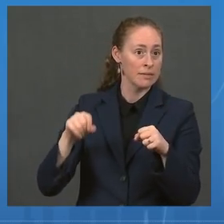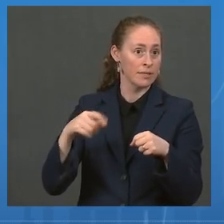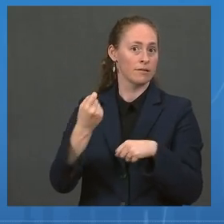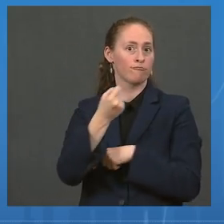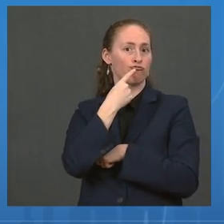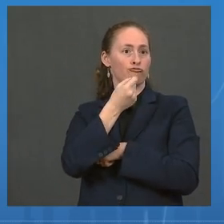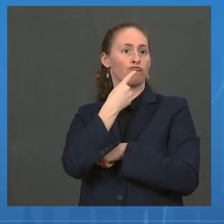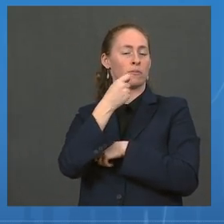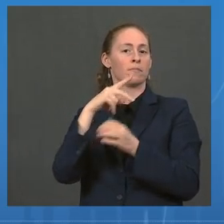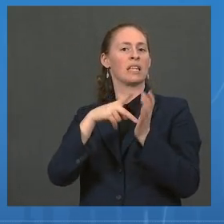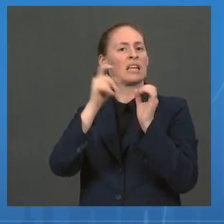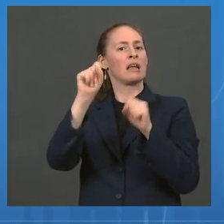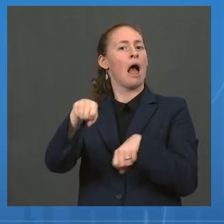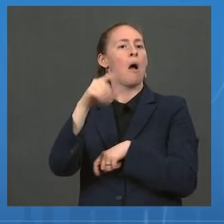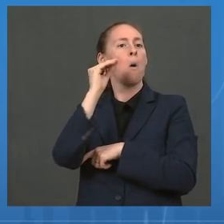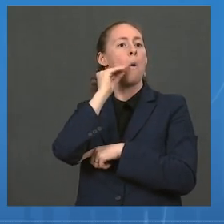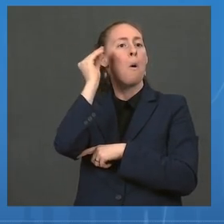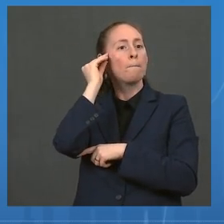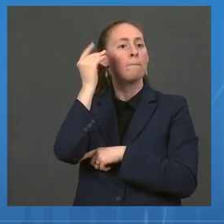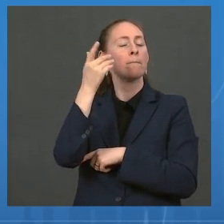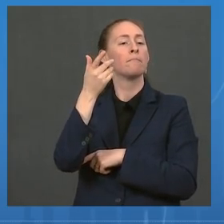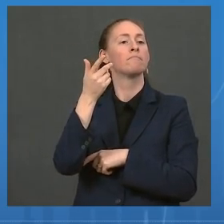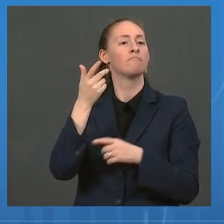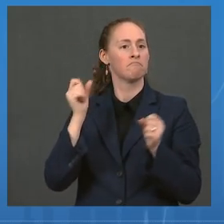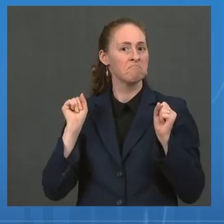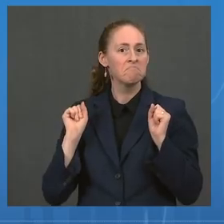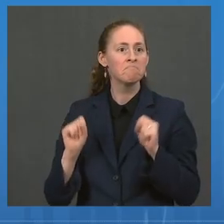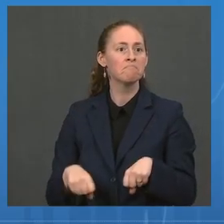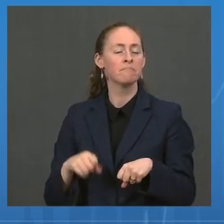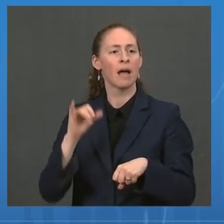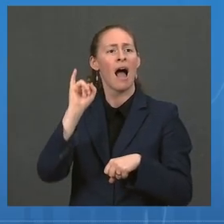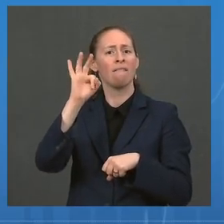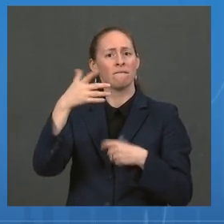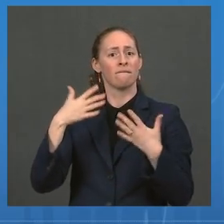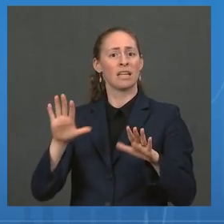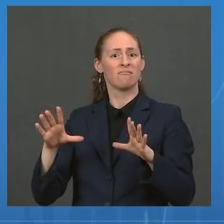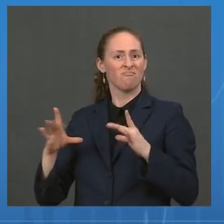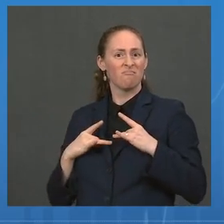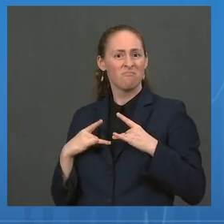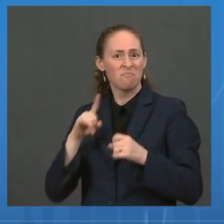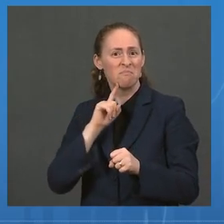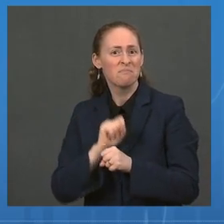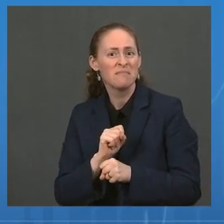soon after COVID-19 to reduce the risk of severe outcomes. But having said all that,